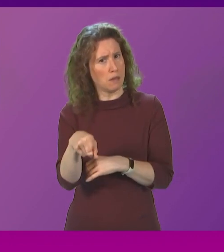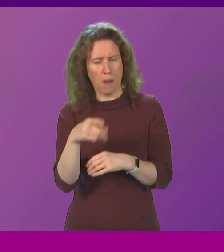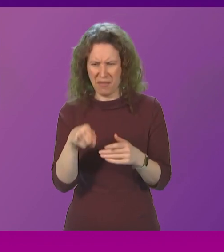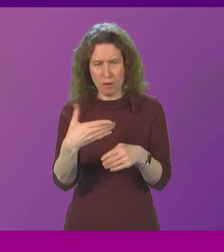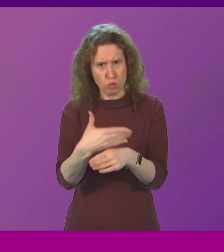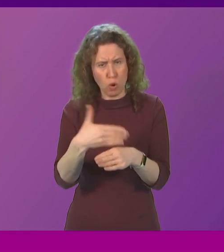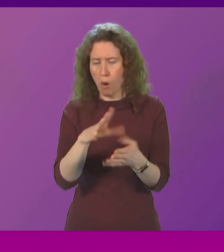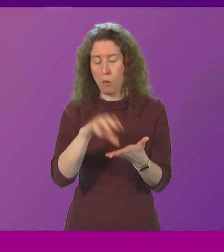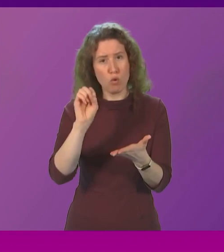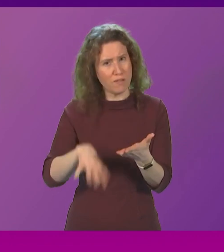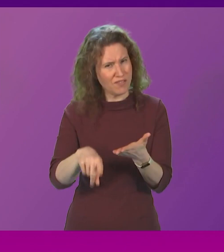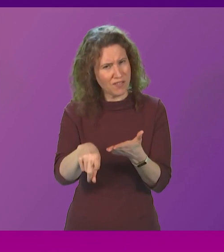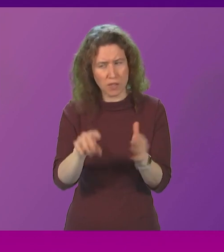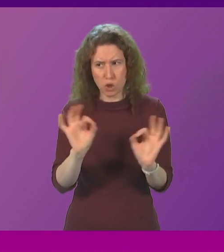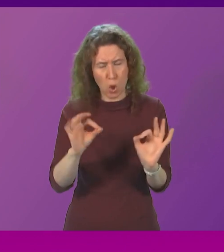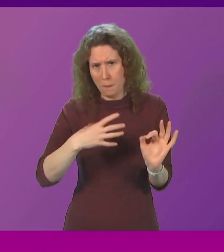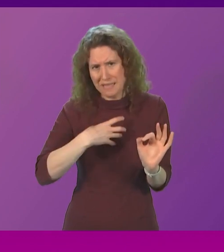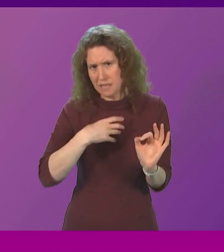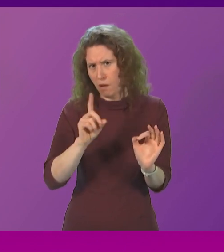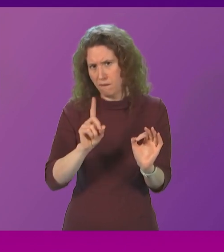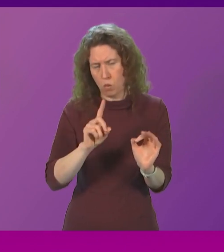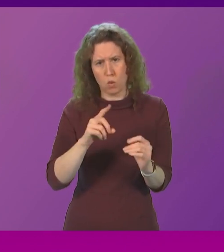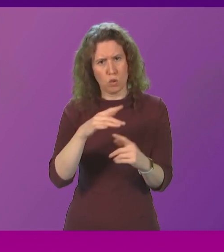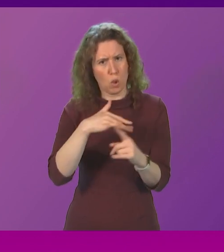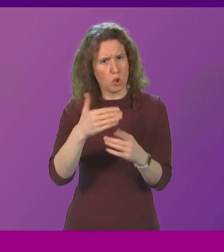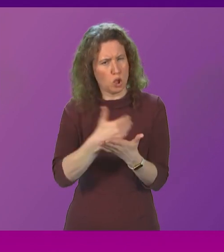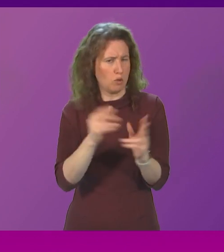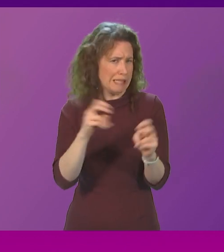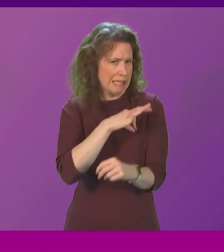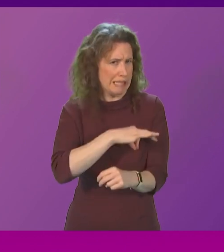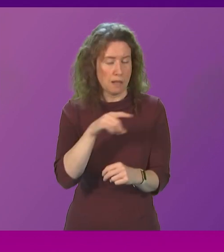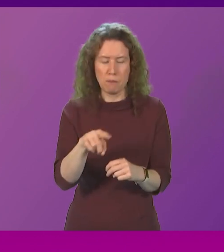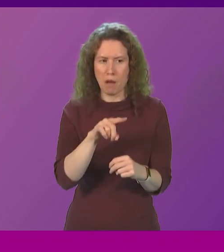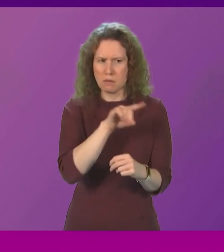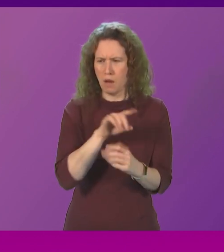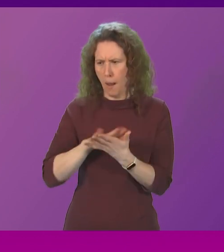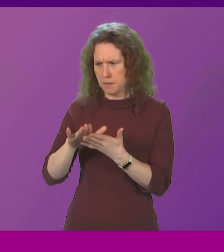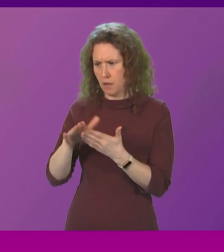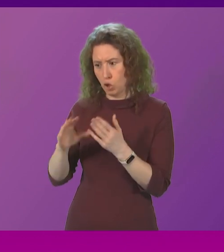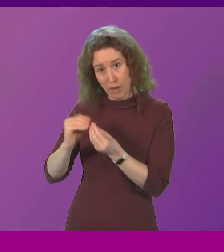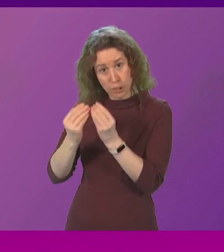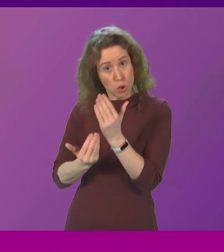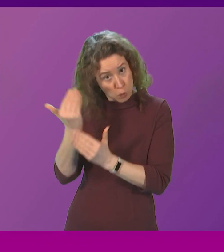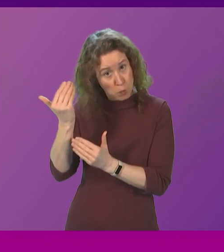That position has been abolished by Humza Yousaf, yet he has been able to create a dedicated Minister for Independence.